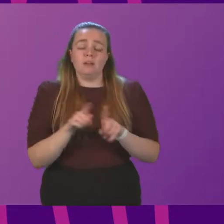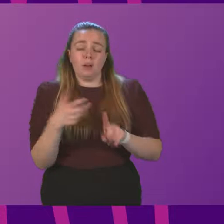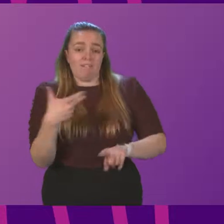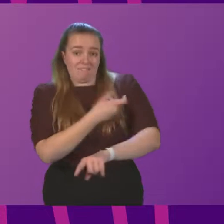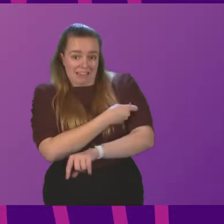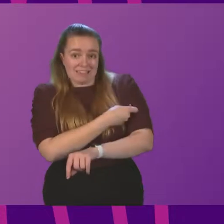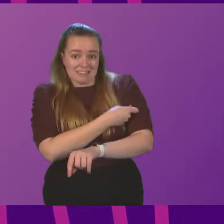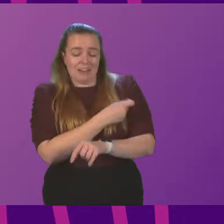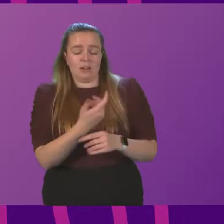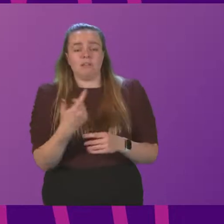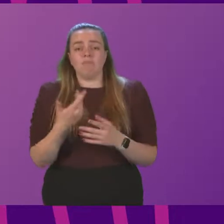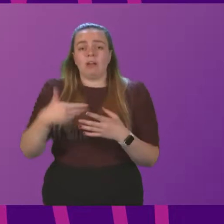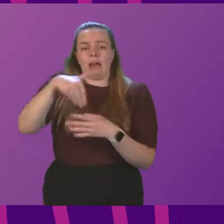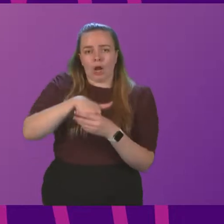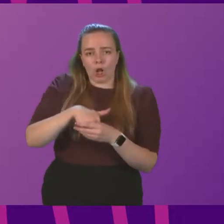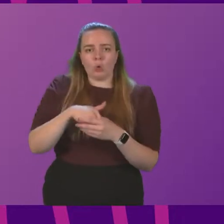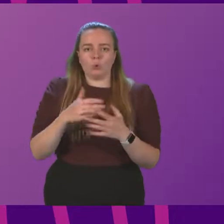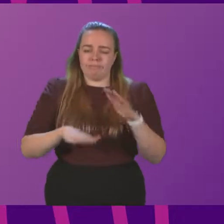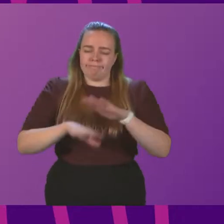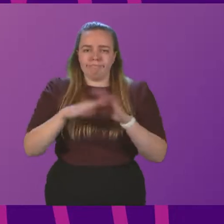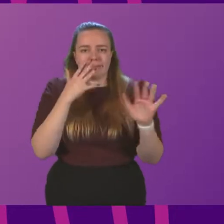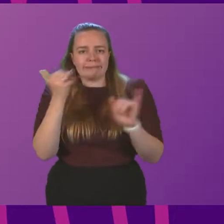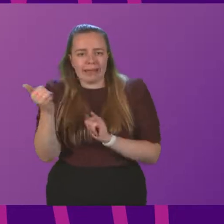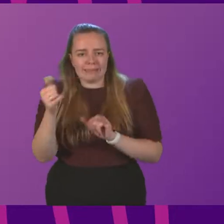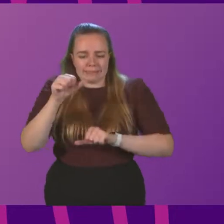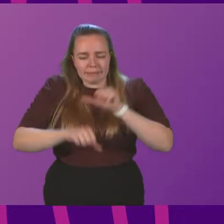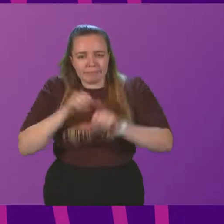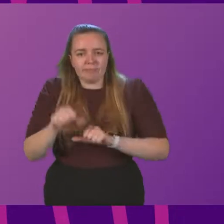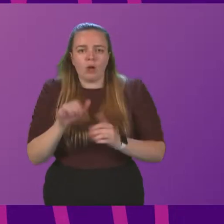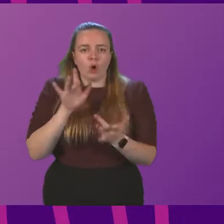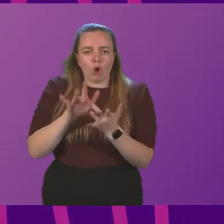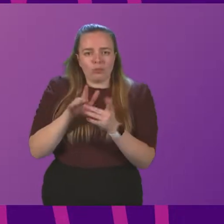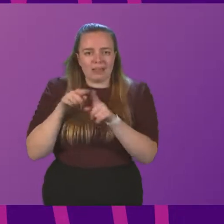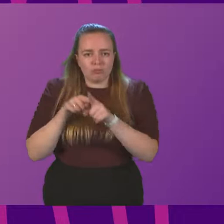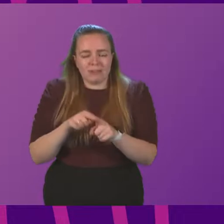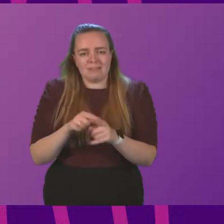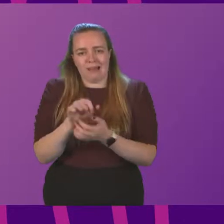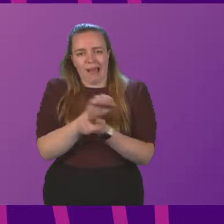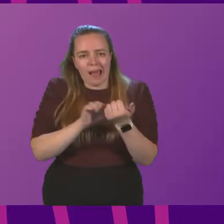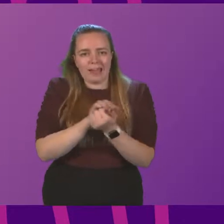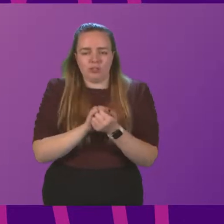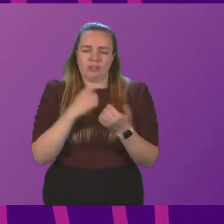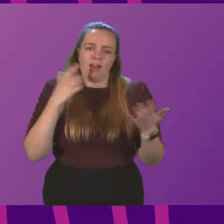measures include a robust testing regime, contact tracing, hygiene measures and ventilation.